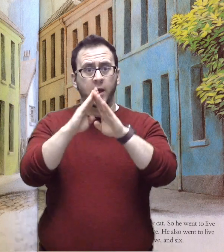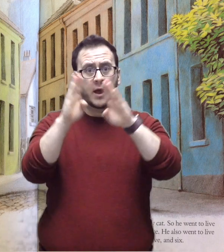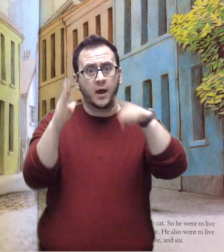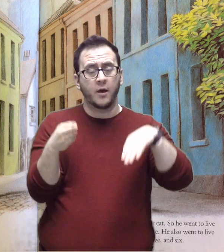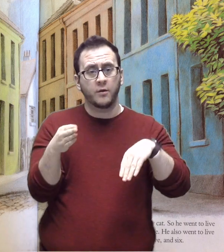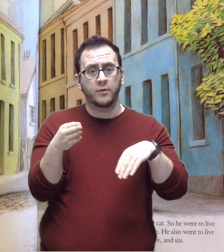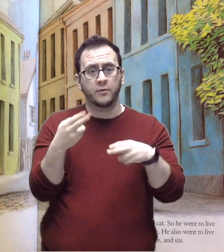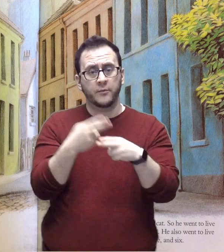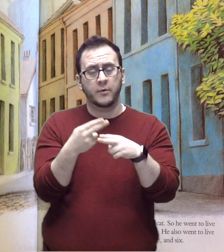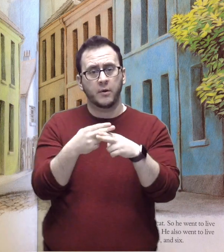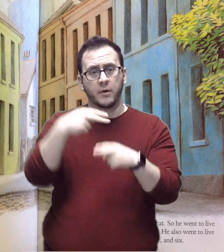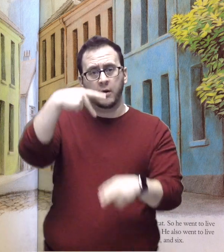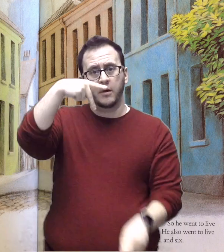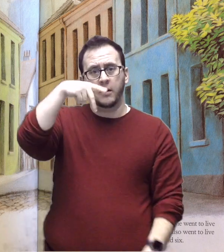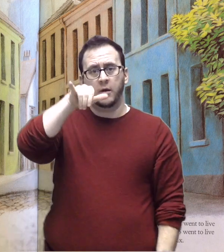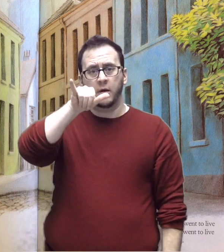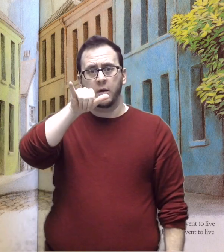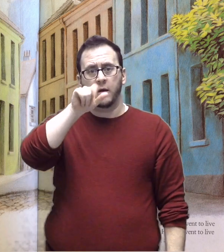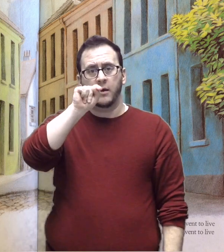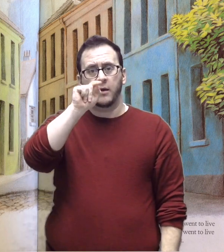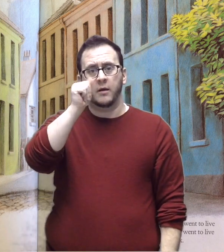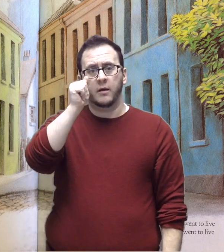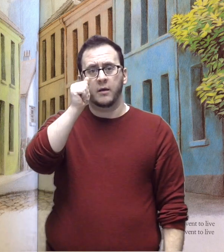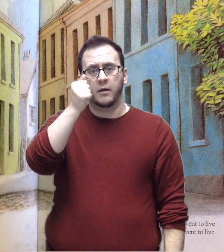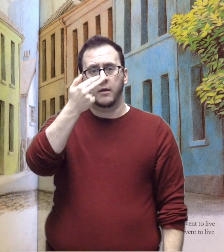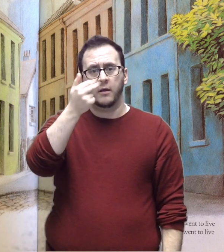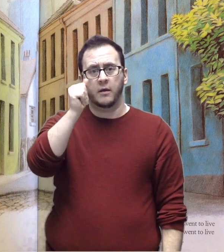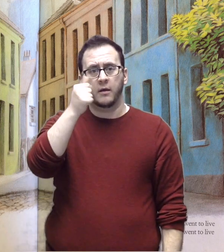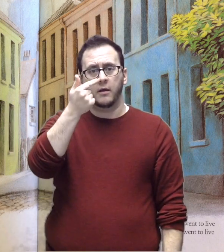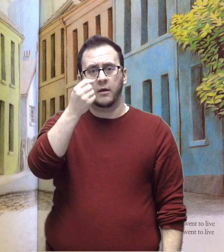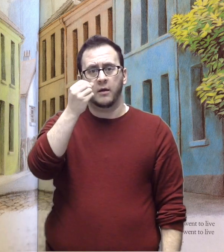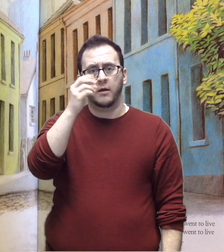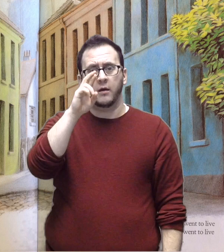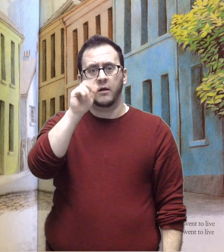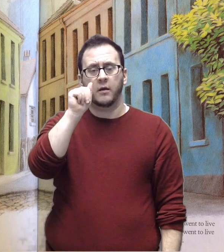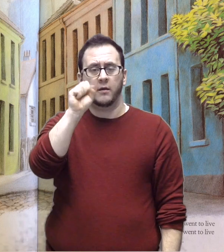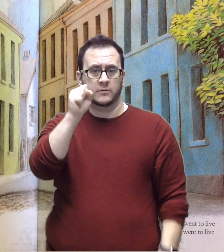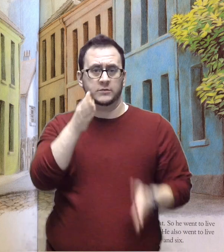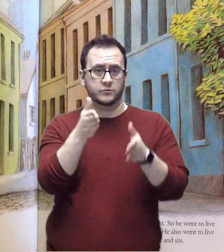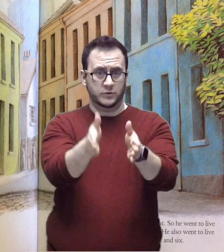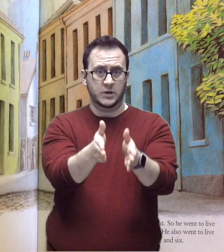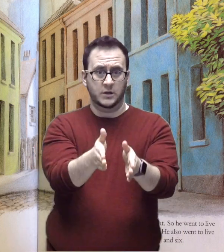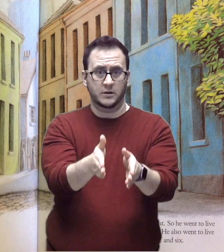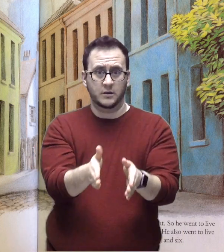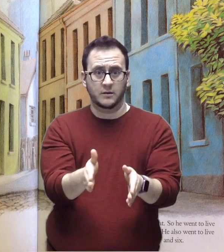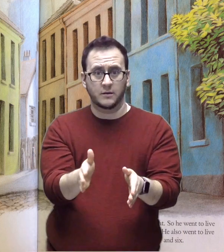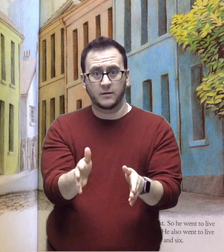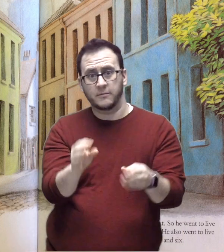He also went to live at numbers two, three, four, five, and six.